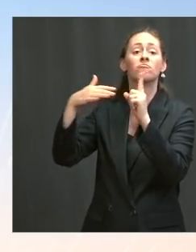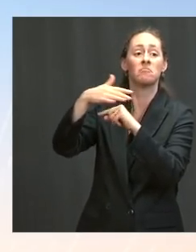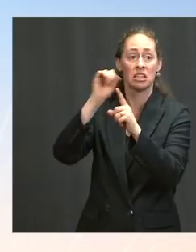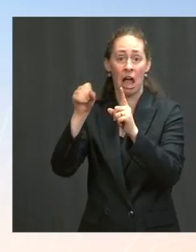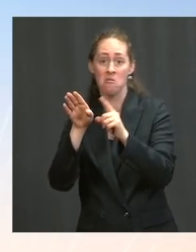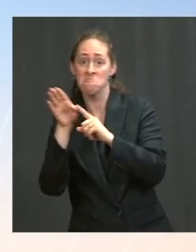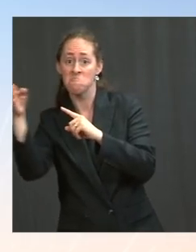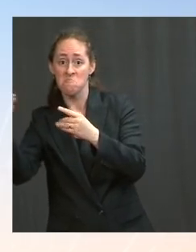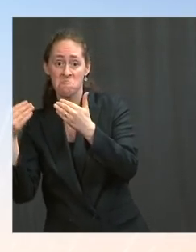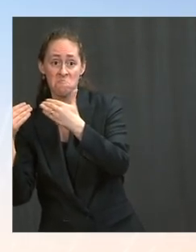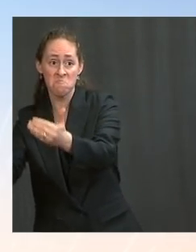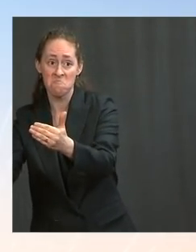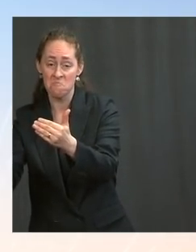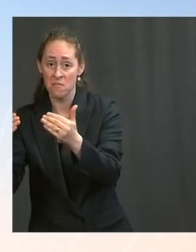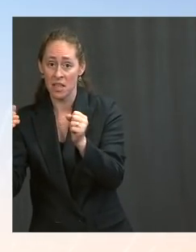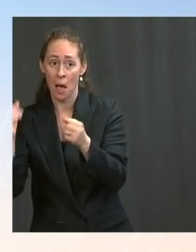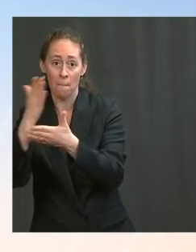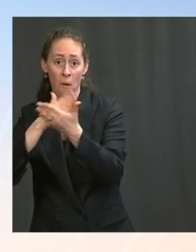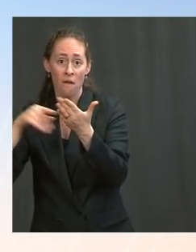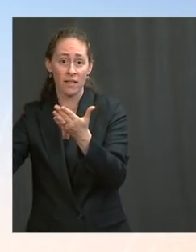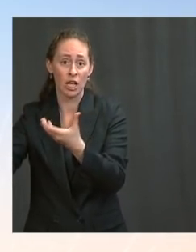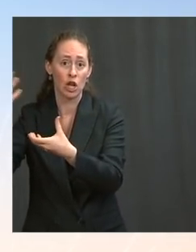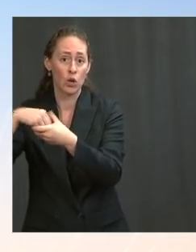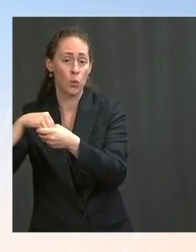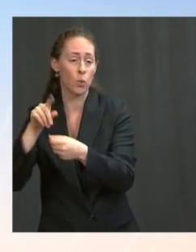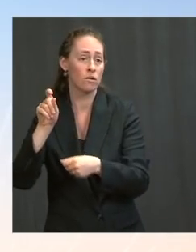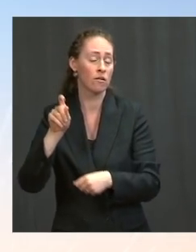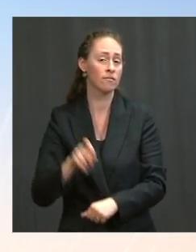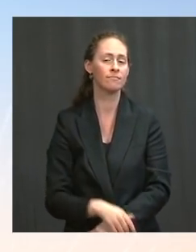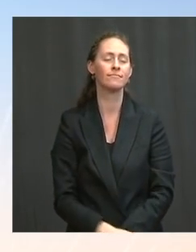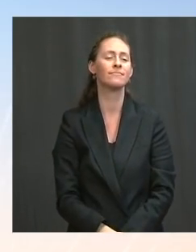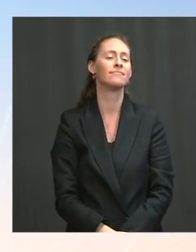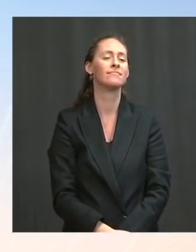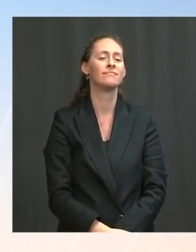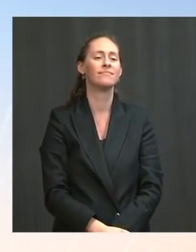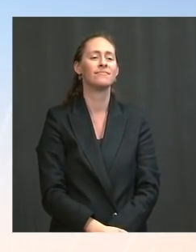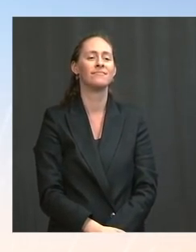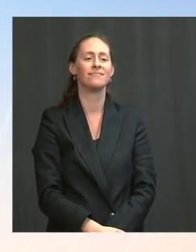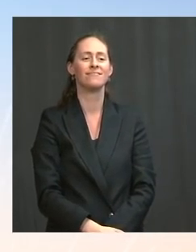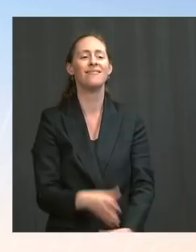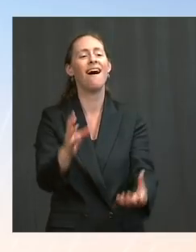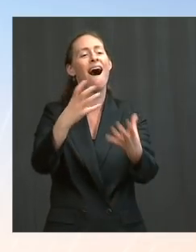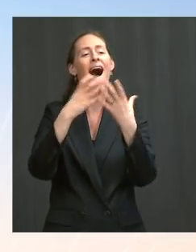Ms. Psaki: Well, there's obviously a lot to be negotiated and discussed moving forward. The President has conveyed that he would like